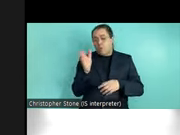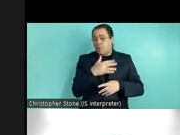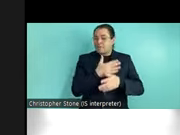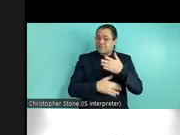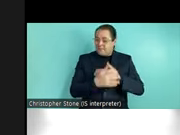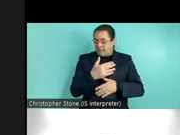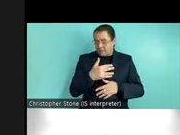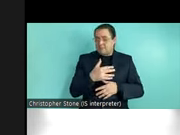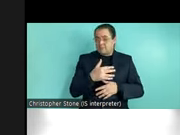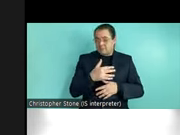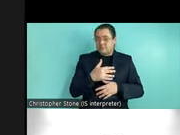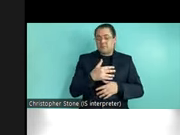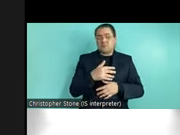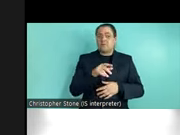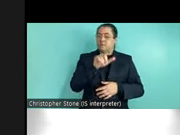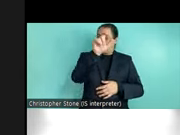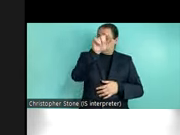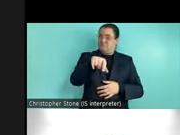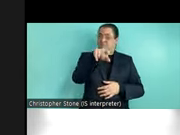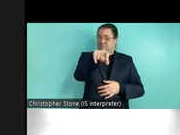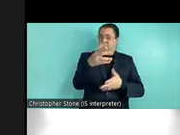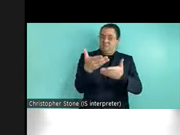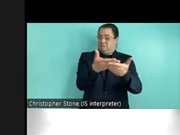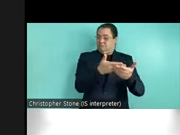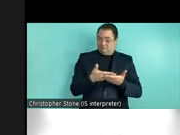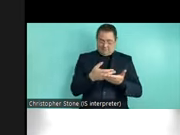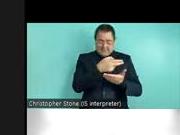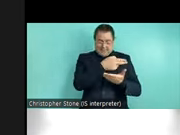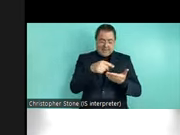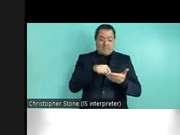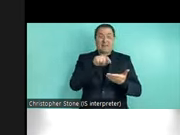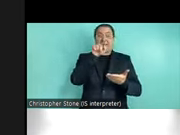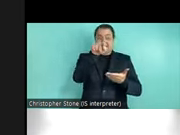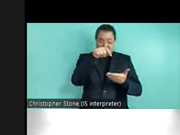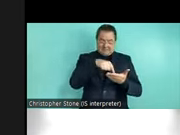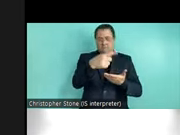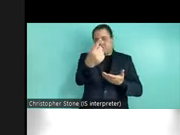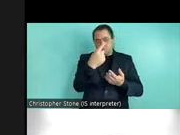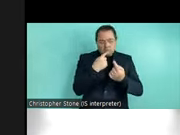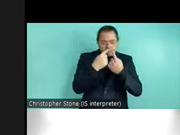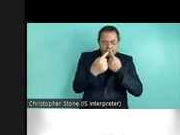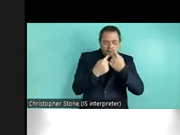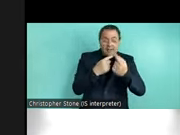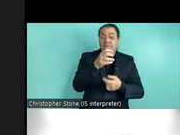fed. So the organization gets hired or most of the process and gets hired that employee